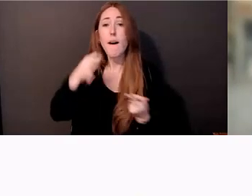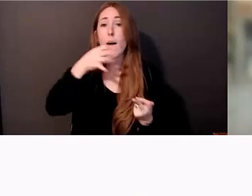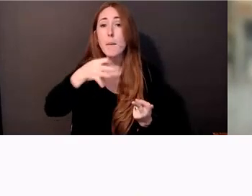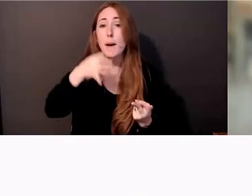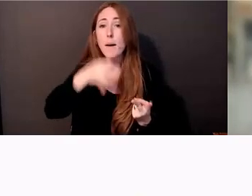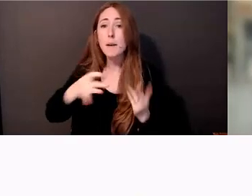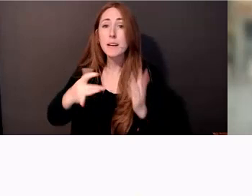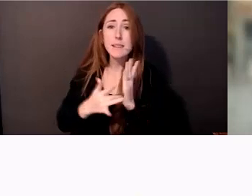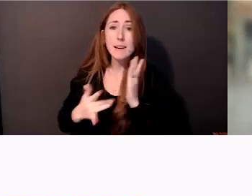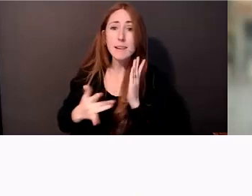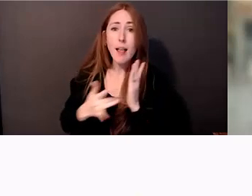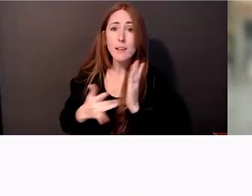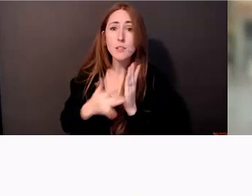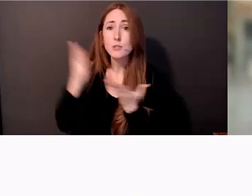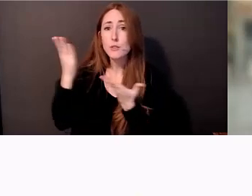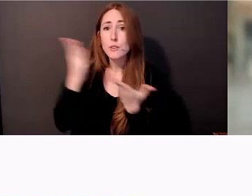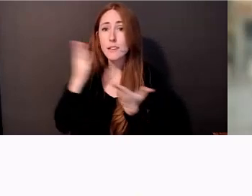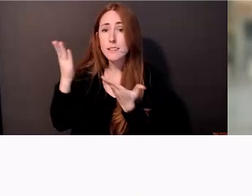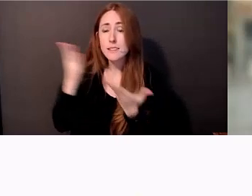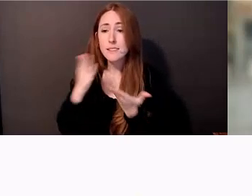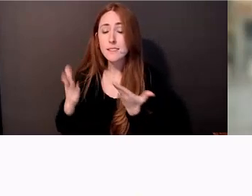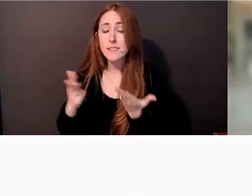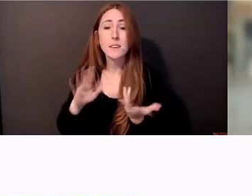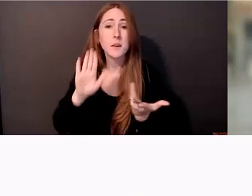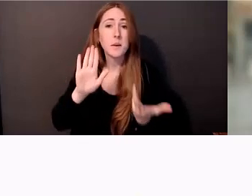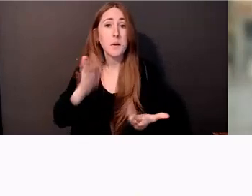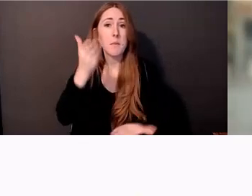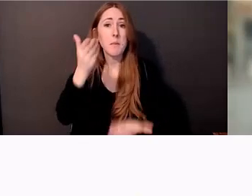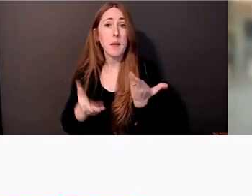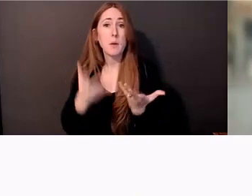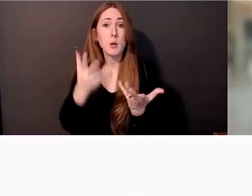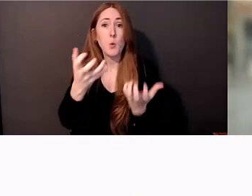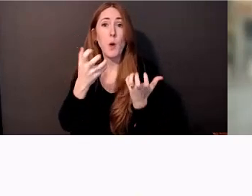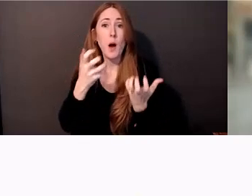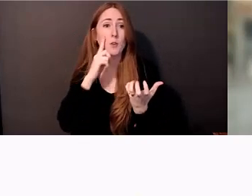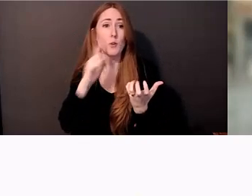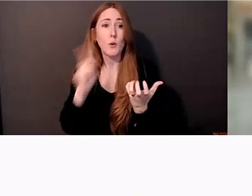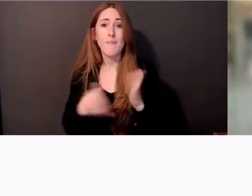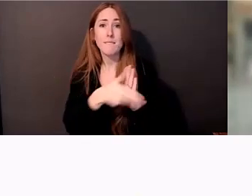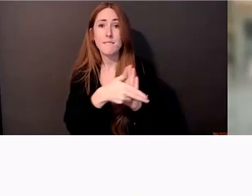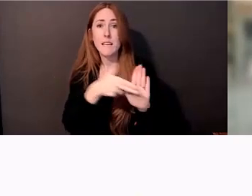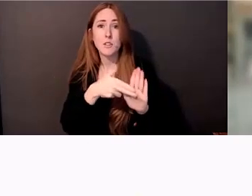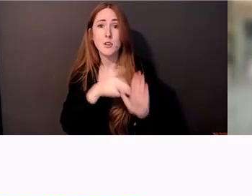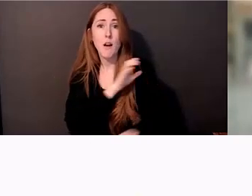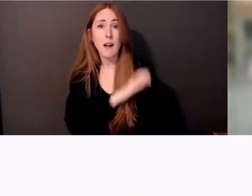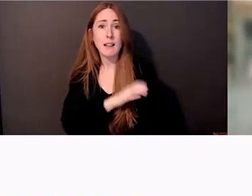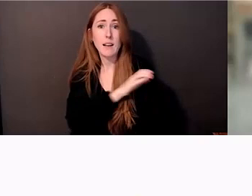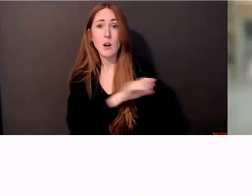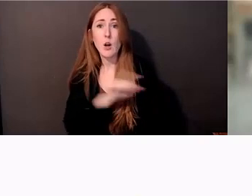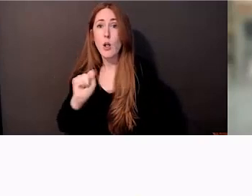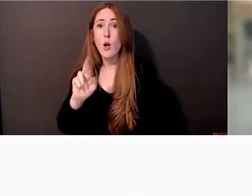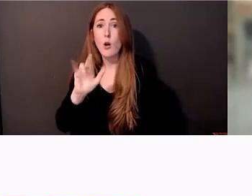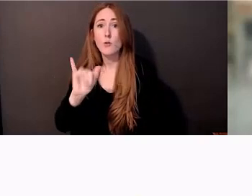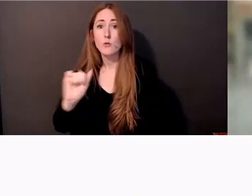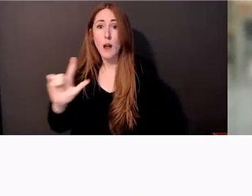Even if you want to feature a clinical trial, send that our way. We'd be happy to feature you in our newsletter that